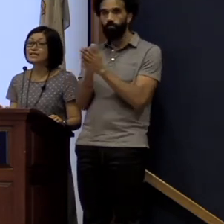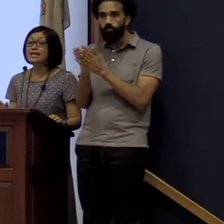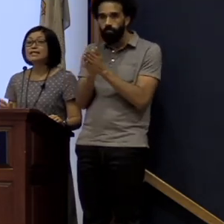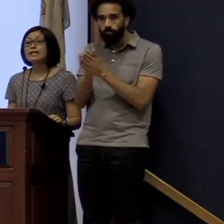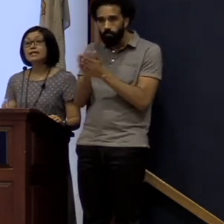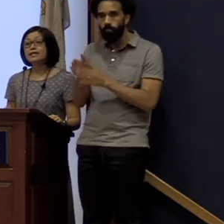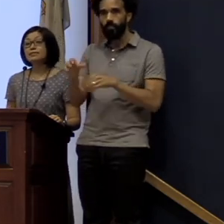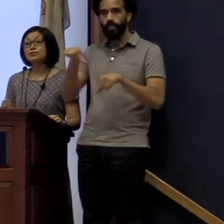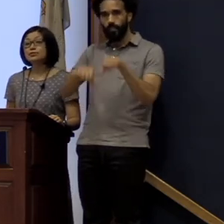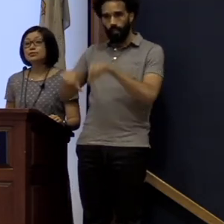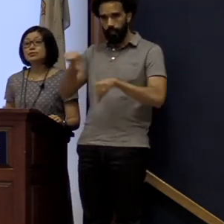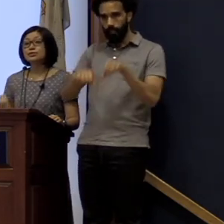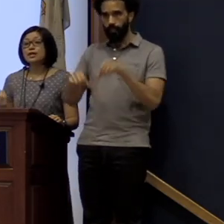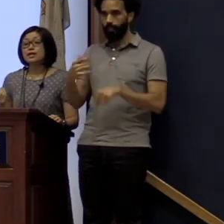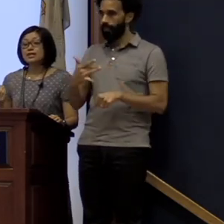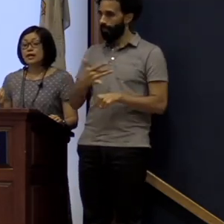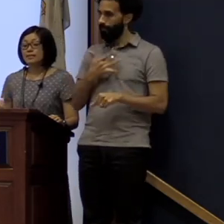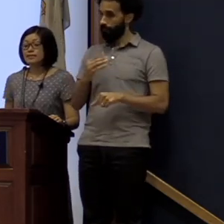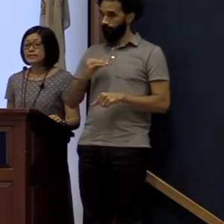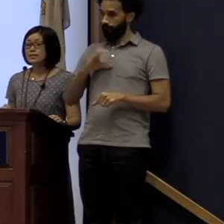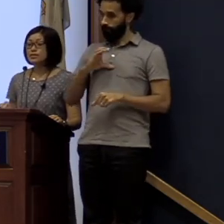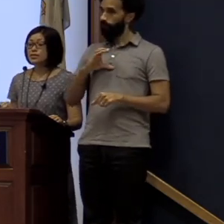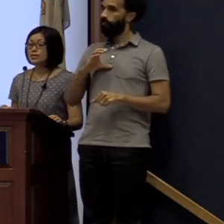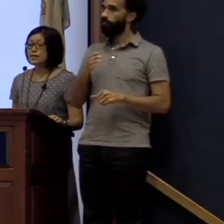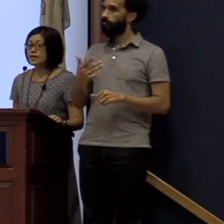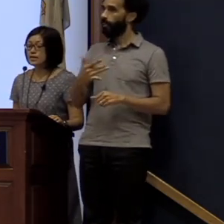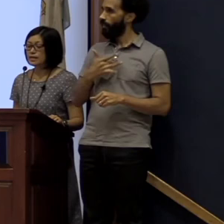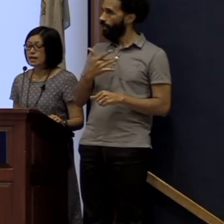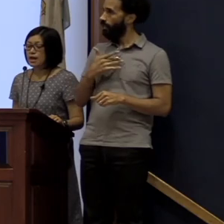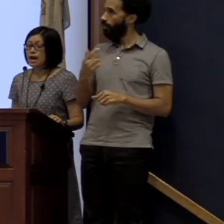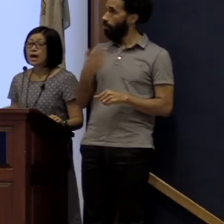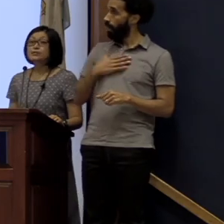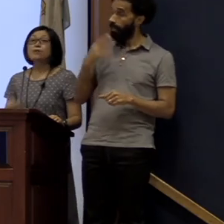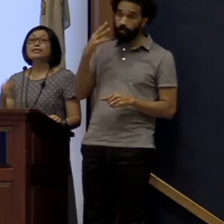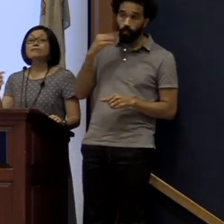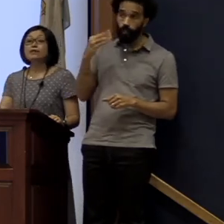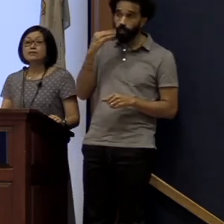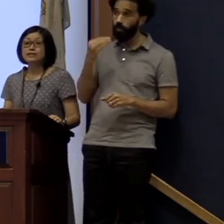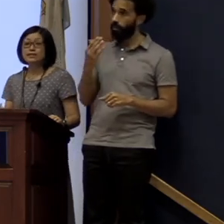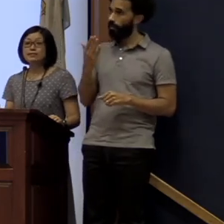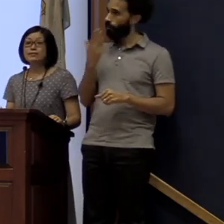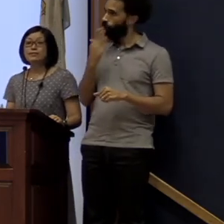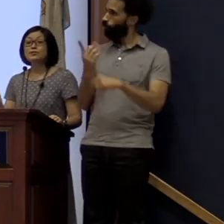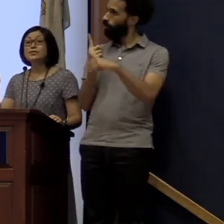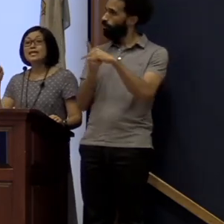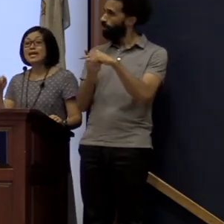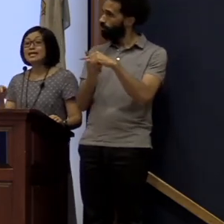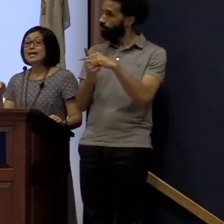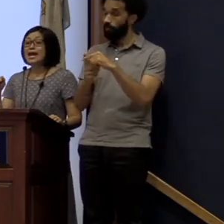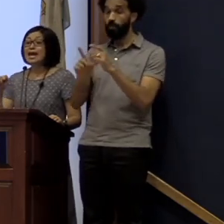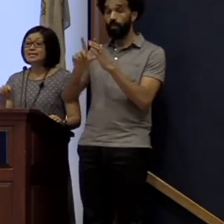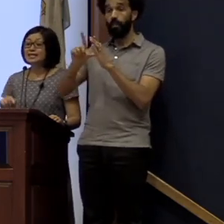They are able to use their participation and us writing reference letters for them to get access to